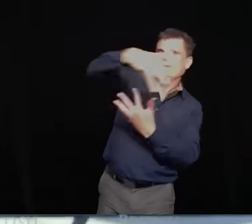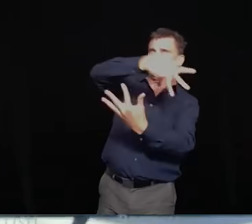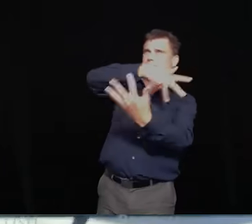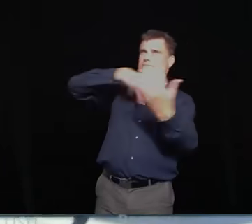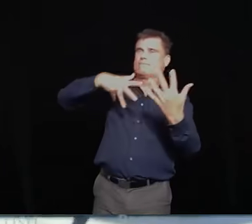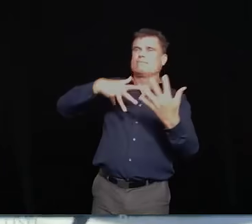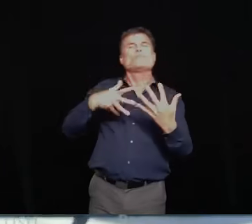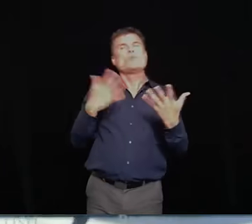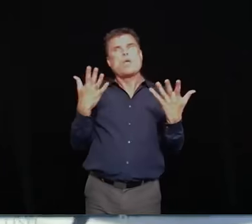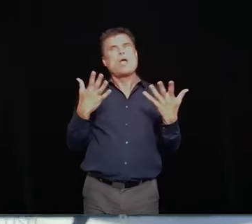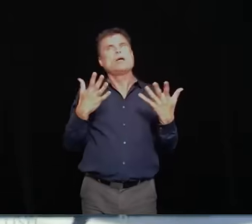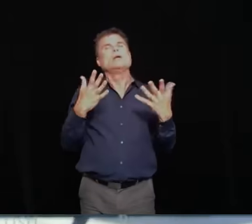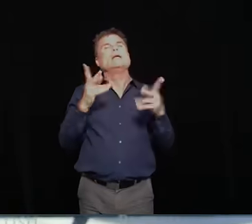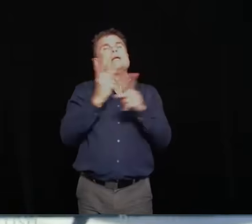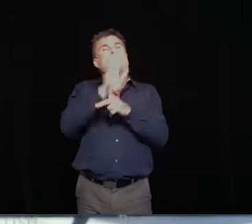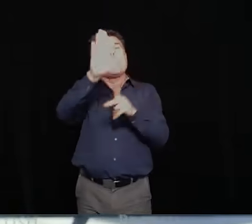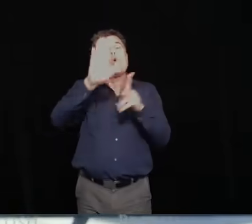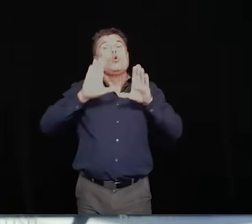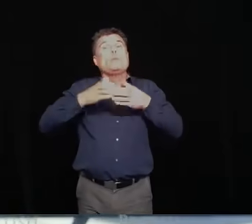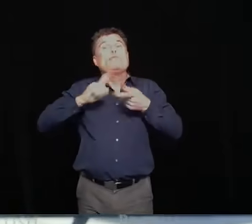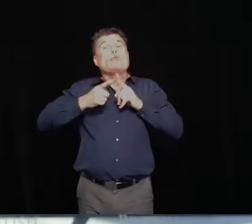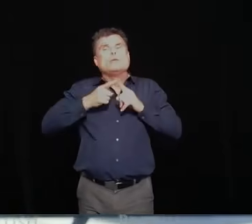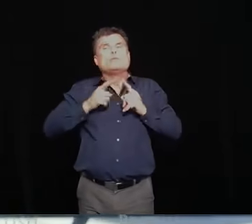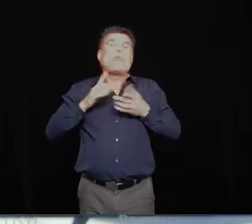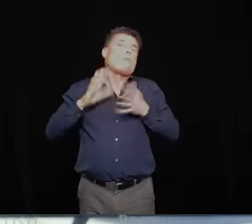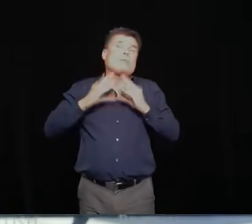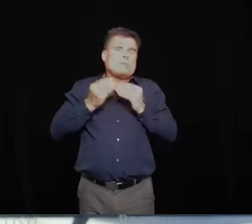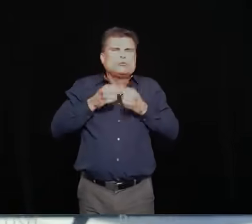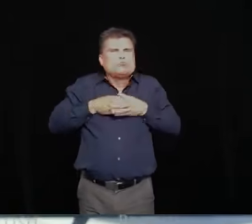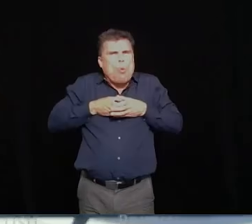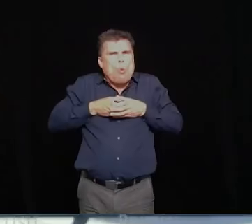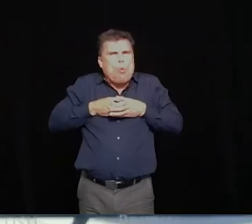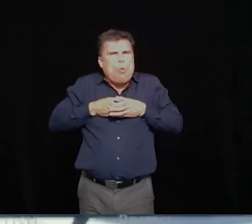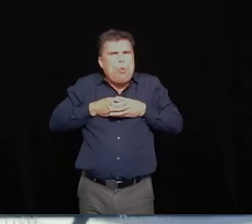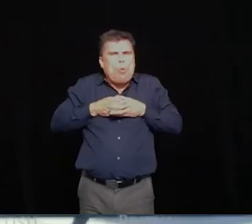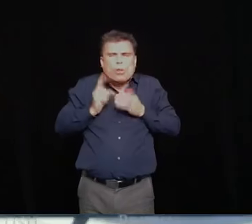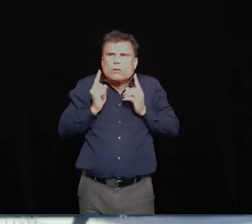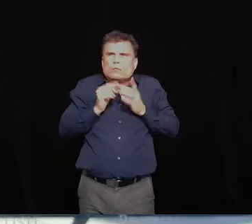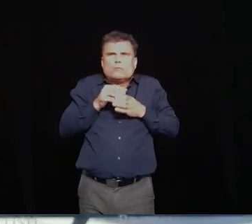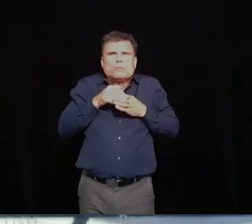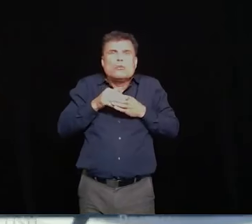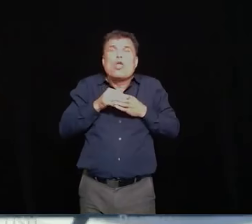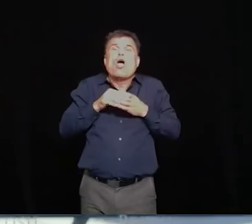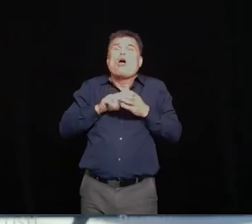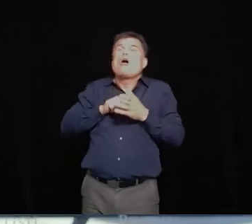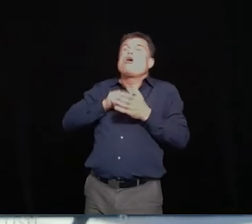We're expecting to see some of our completions over the next weekend over the Labor Day holiday.